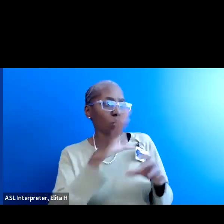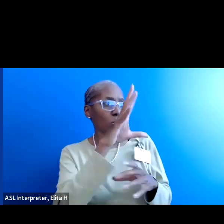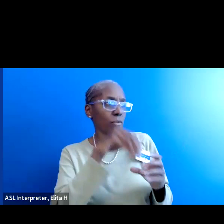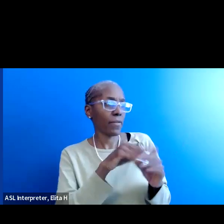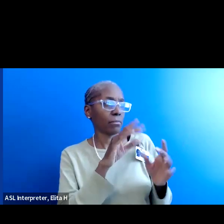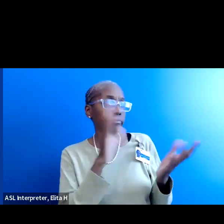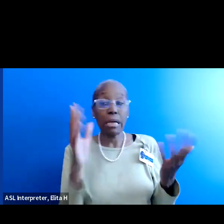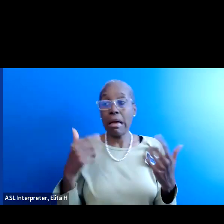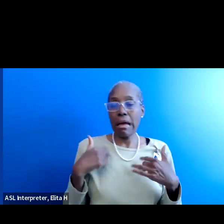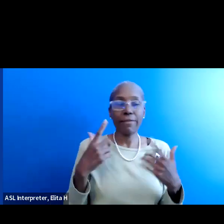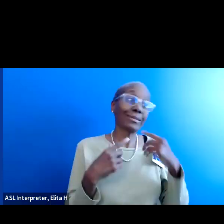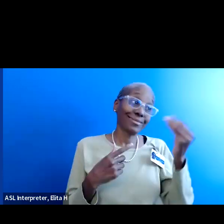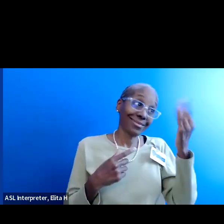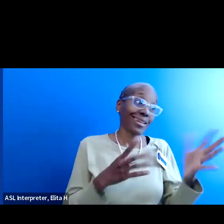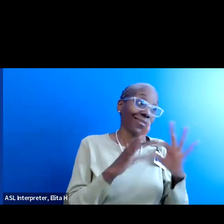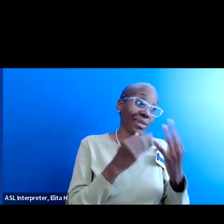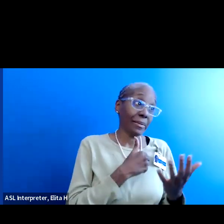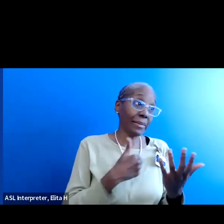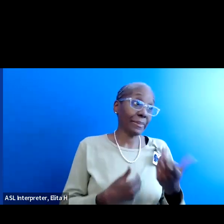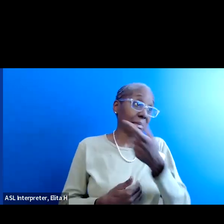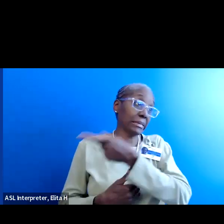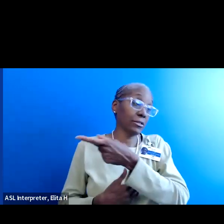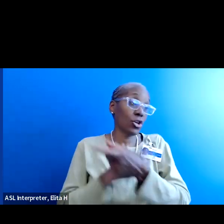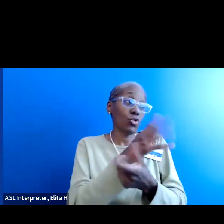And so I would have to tell the family member that it's your loved one's right